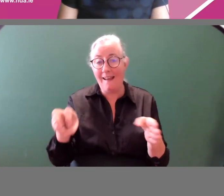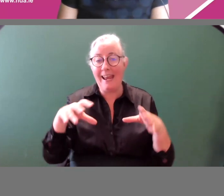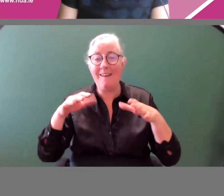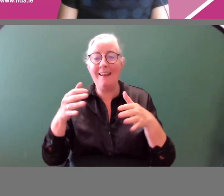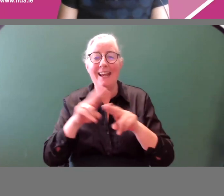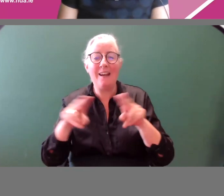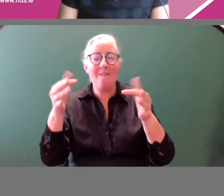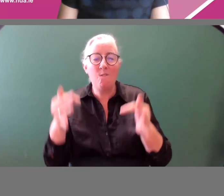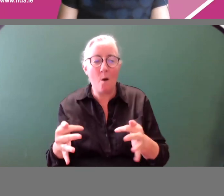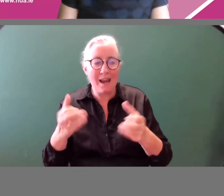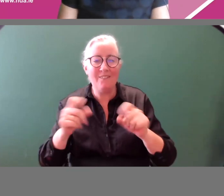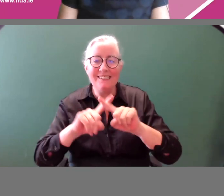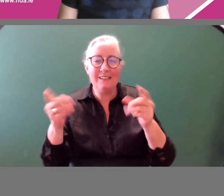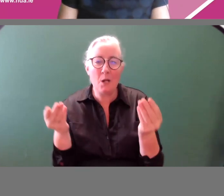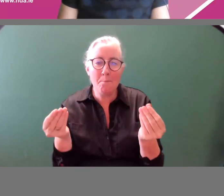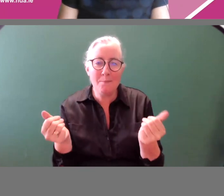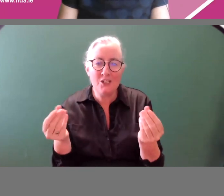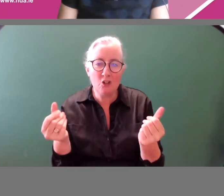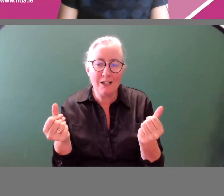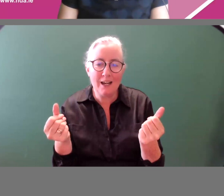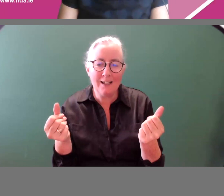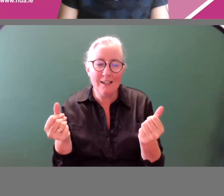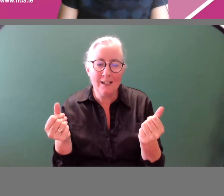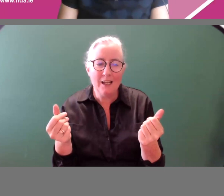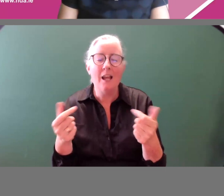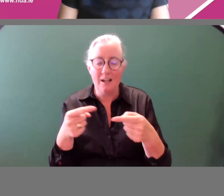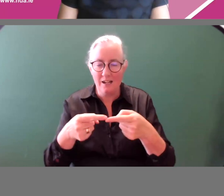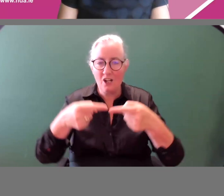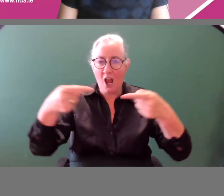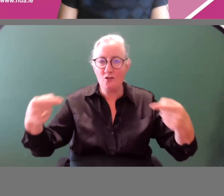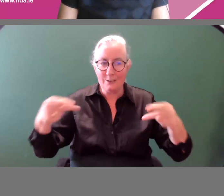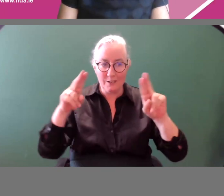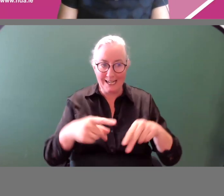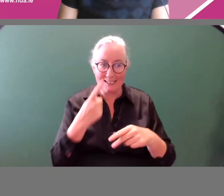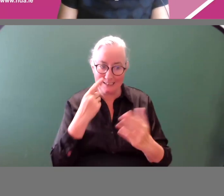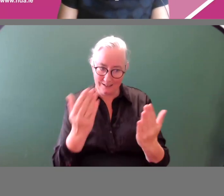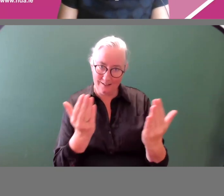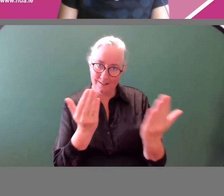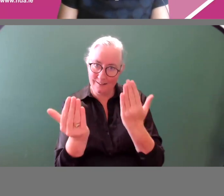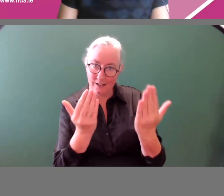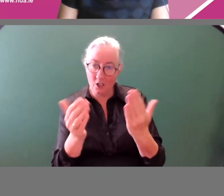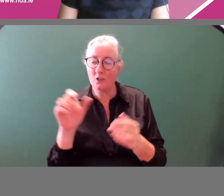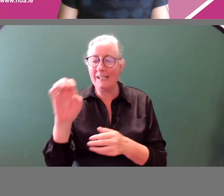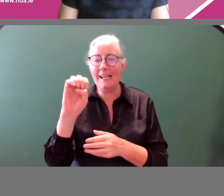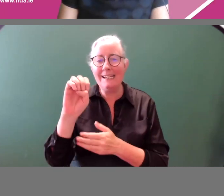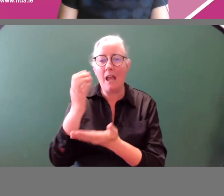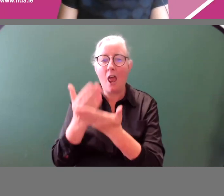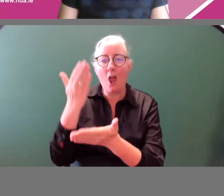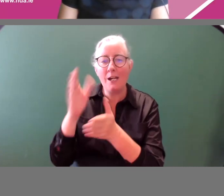different material, it's both visual and tactile contrast and in the e-learning module a blind user